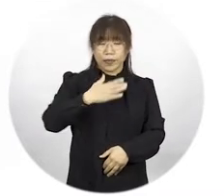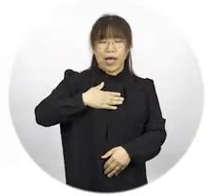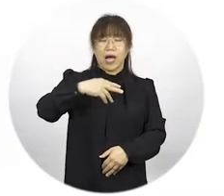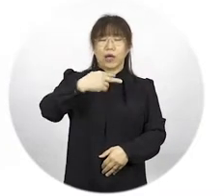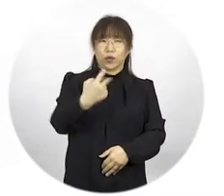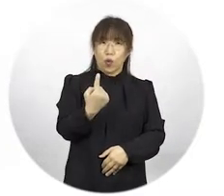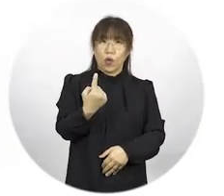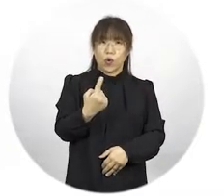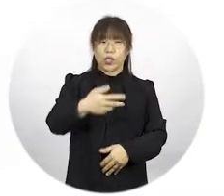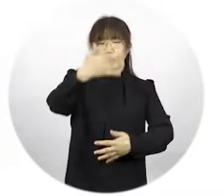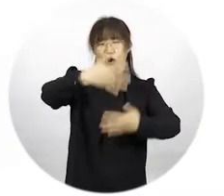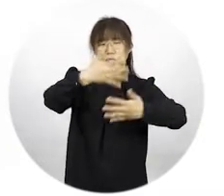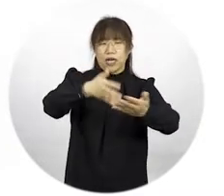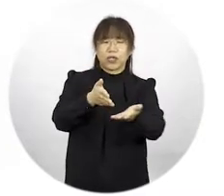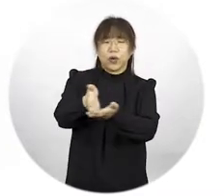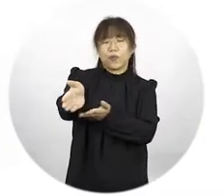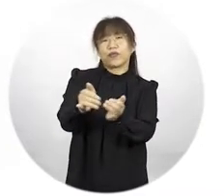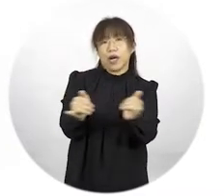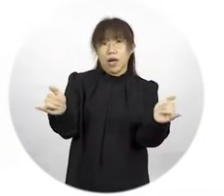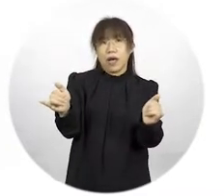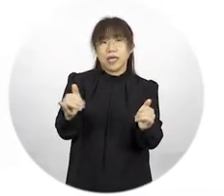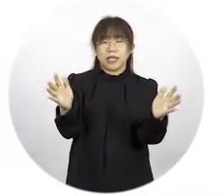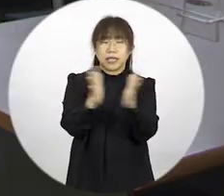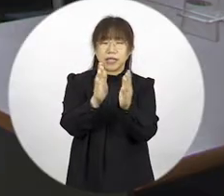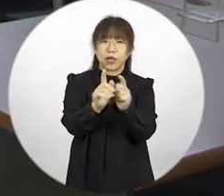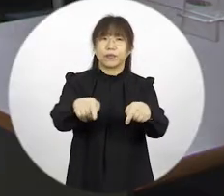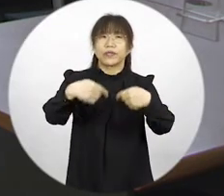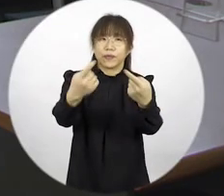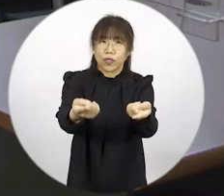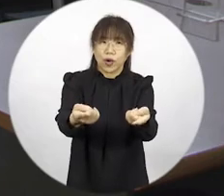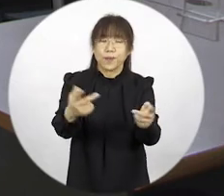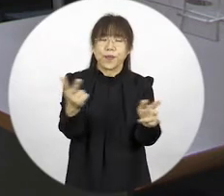is a face-to-face class